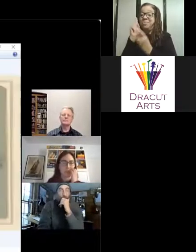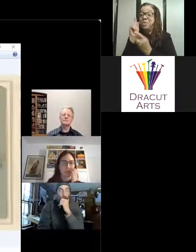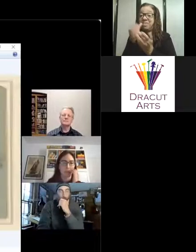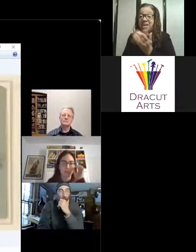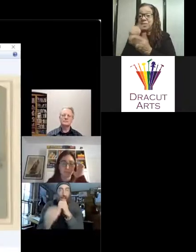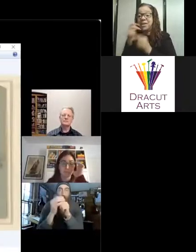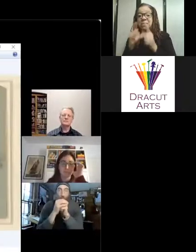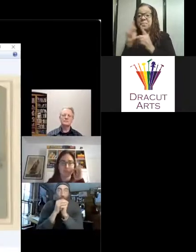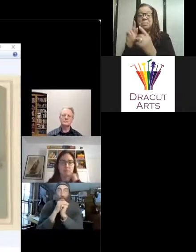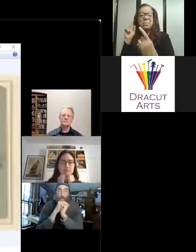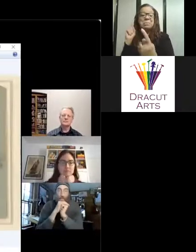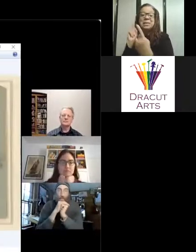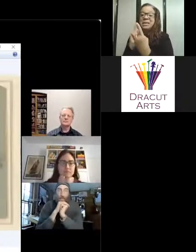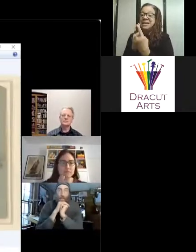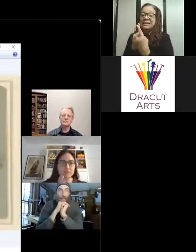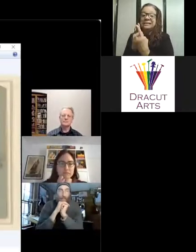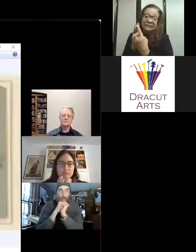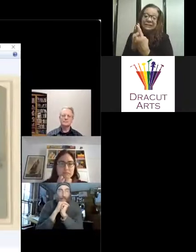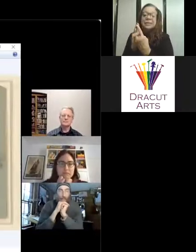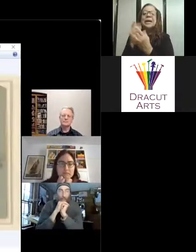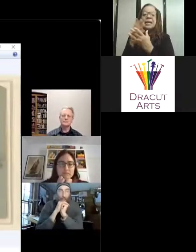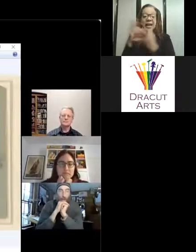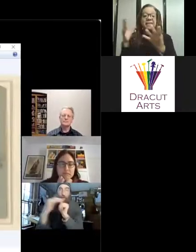A lot of that comes from the sketchbooks of artists like Alfred Waud,